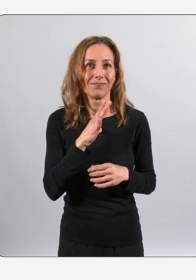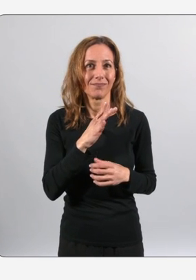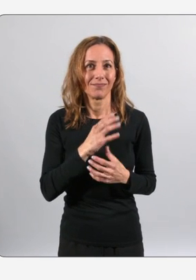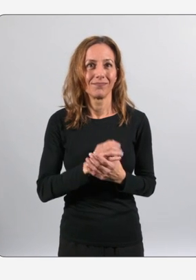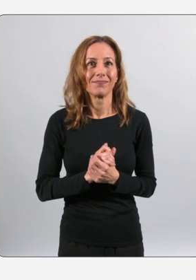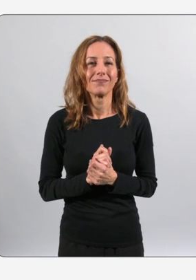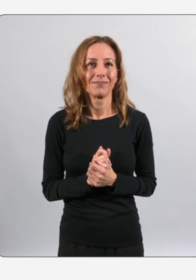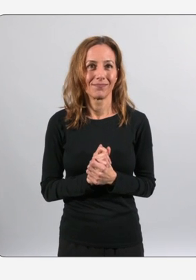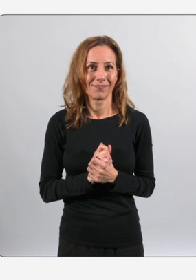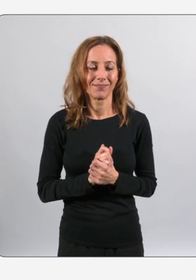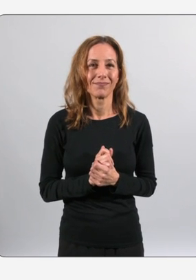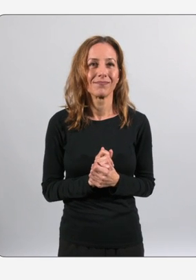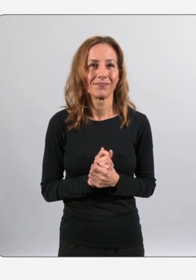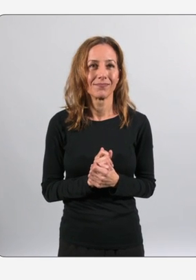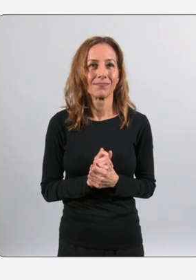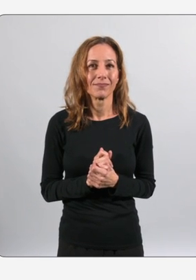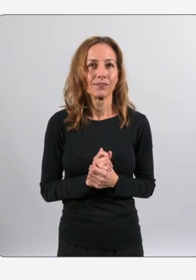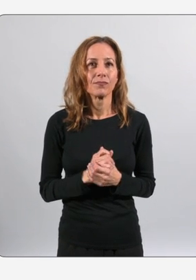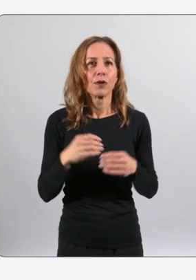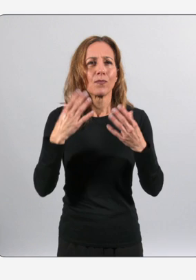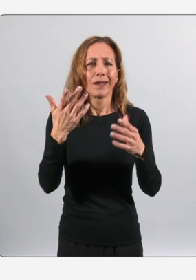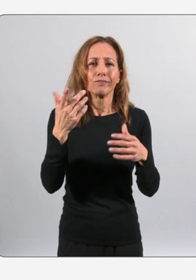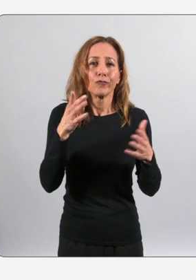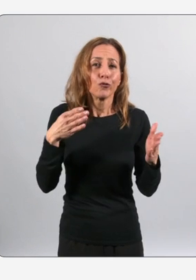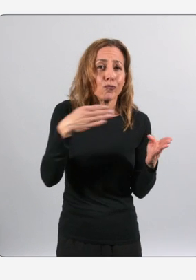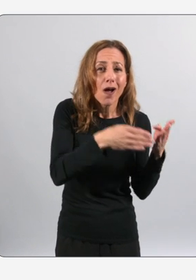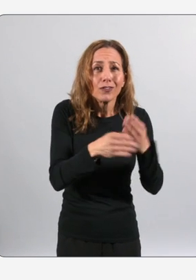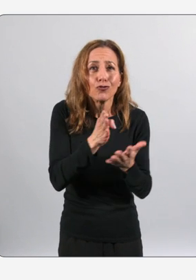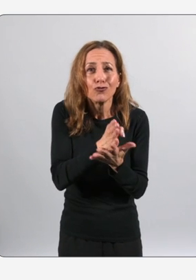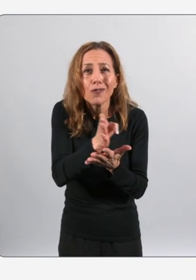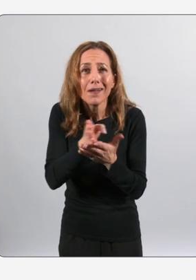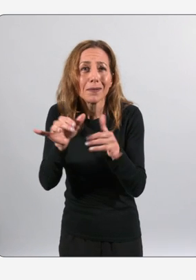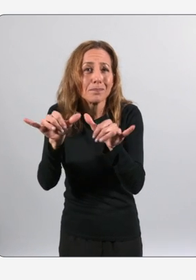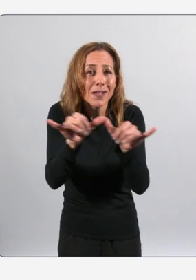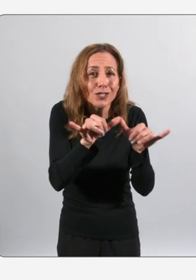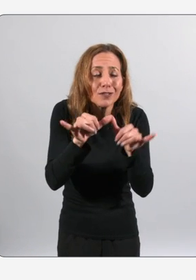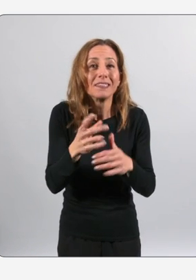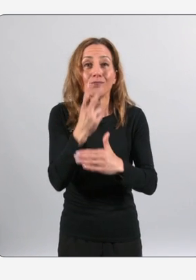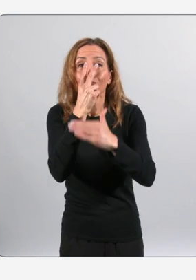It provides cross channel measurement, predictive audiences and targeting based on AI,